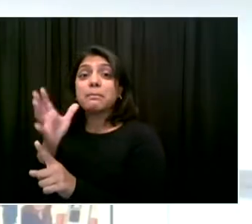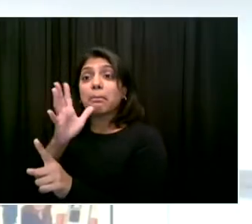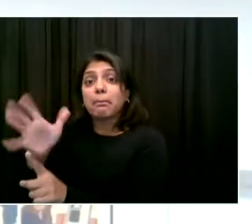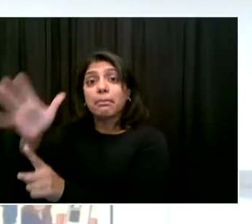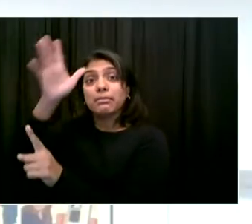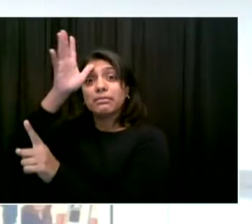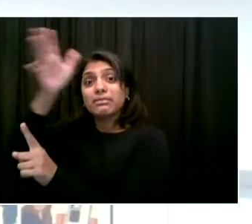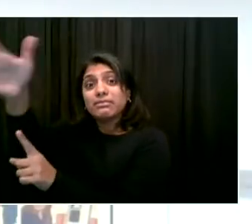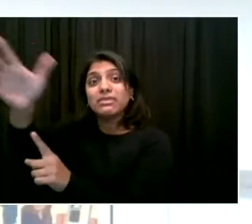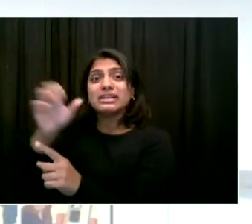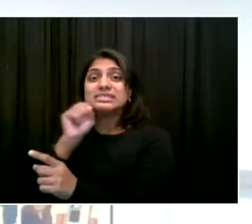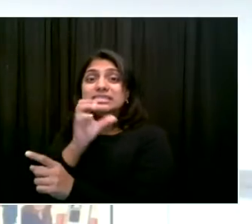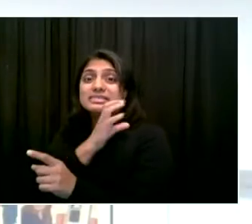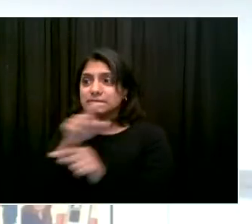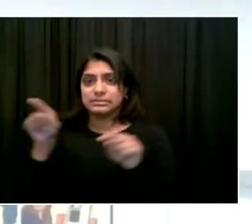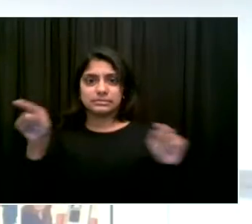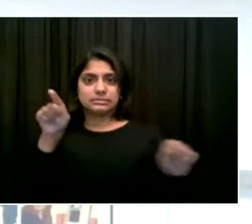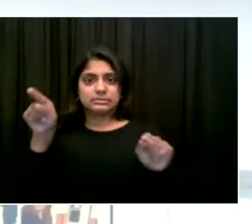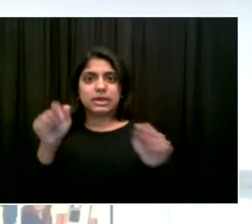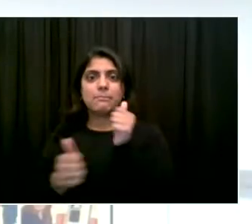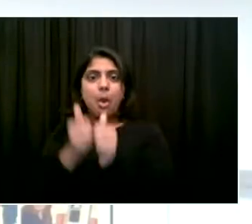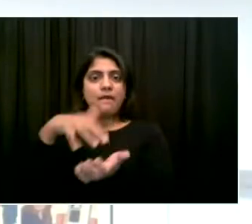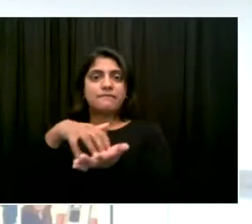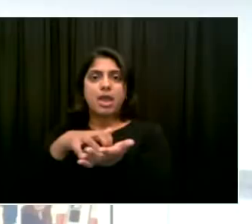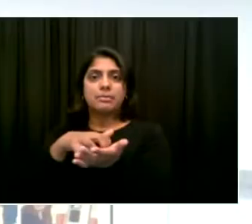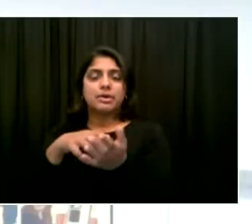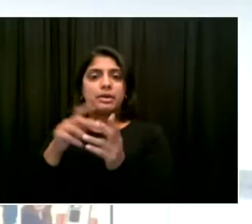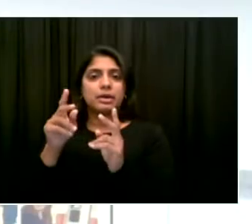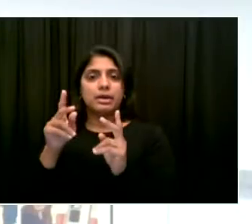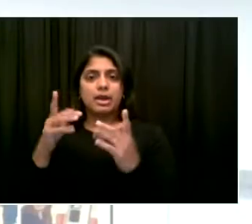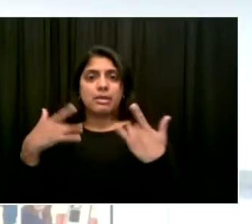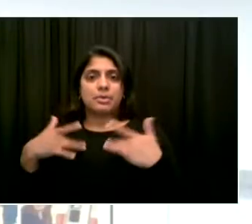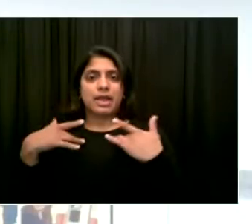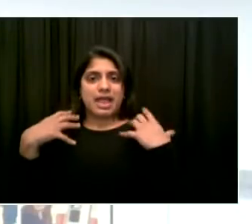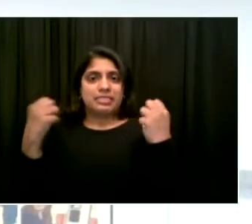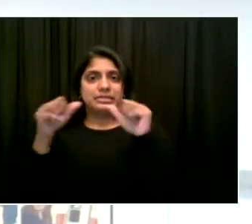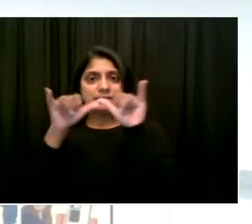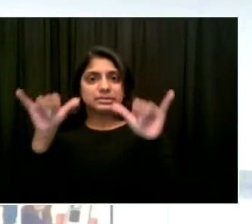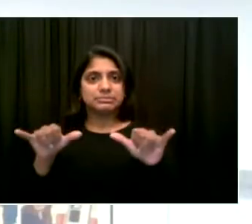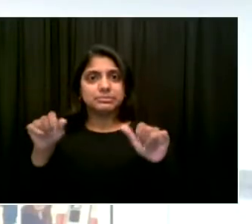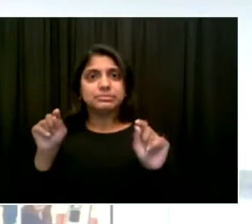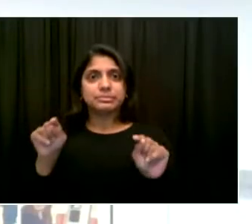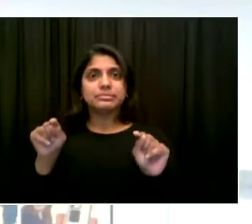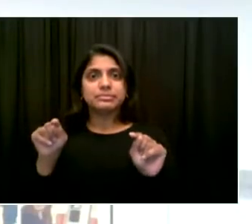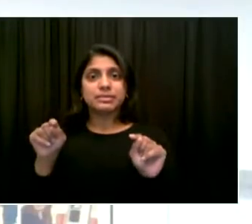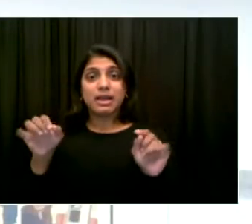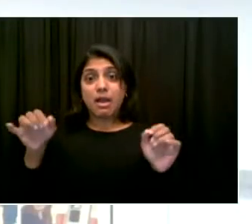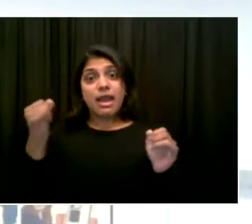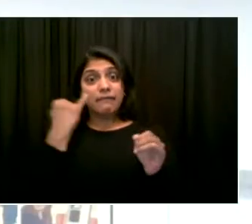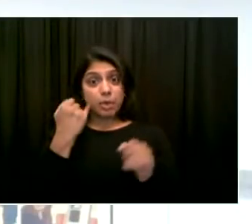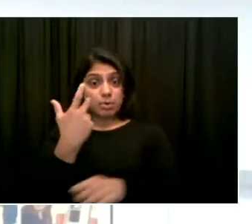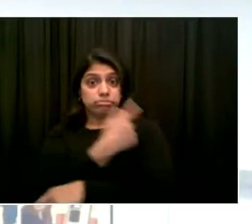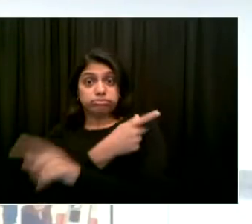SOMEONE OVER THOUGH WEEKEND ABUSED THE SYSTEM. THOSE SITUATIONS MAY MEAN YOU CHOOSE HAVE A